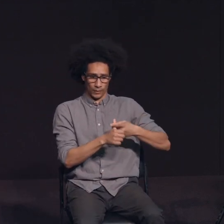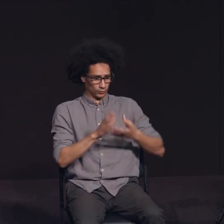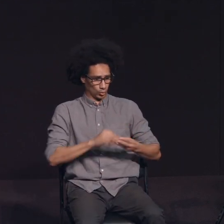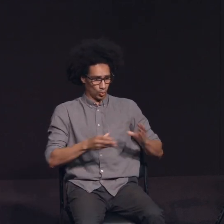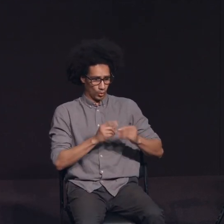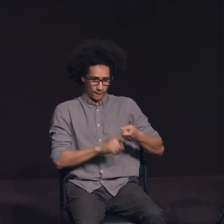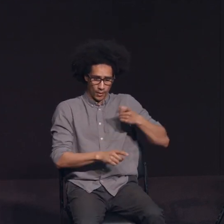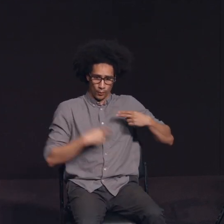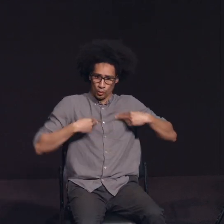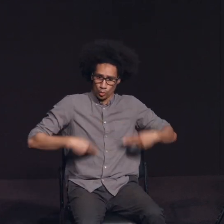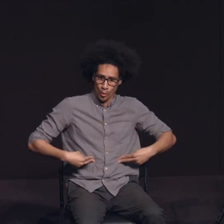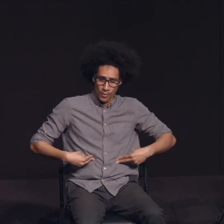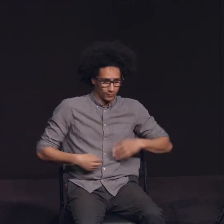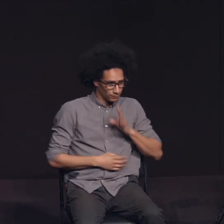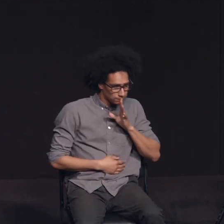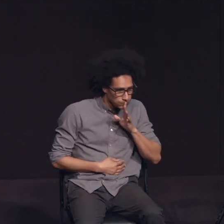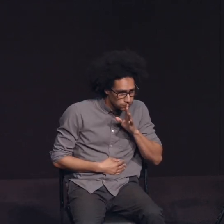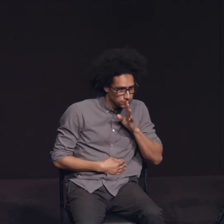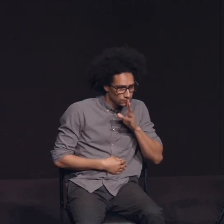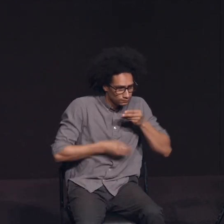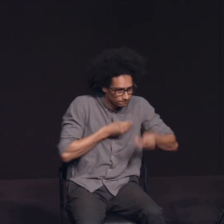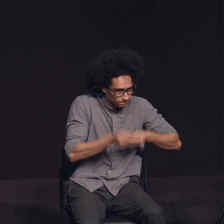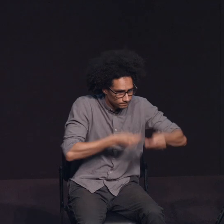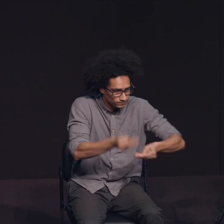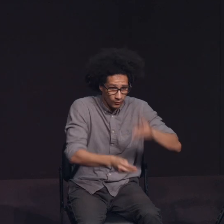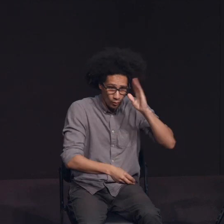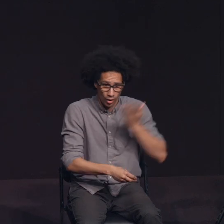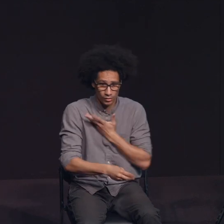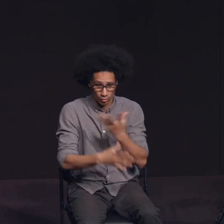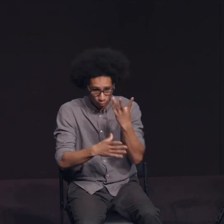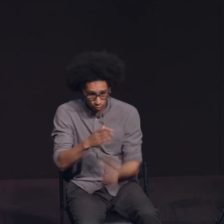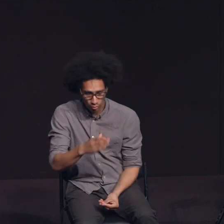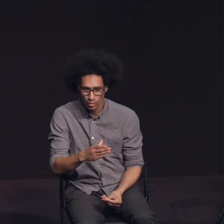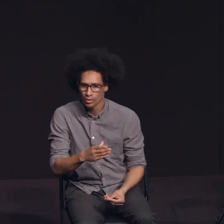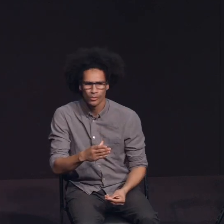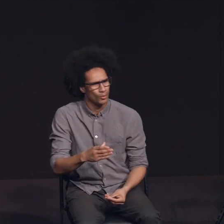And so for us to lose that really is under duress.